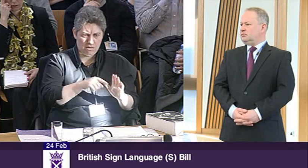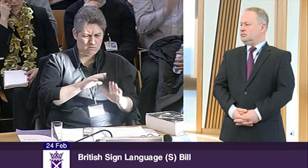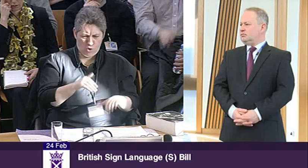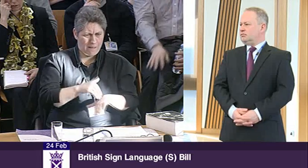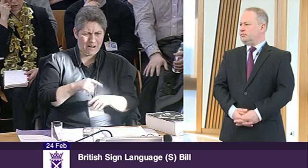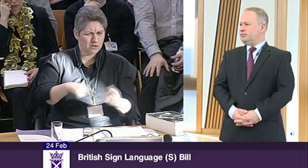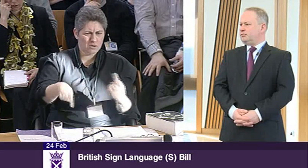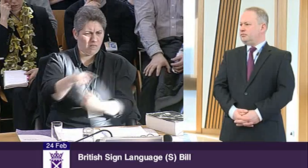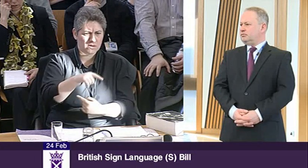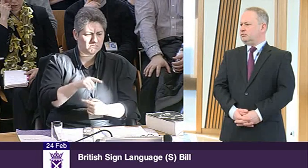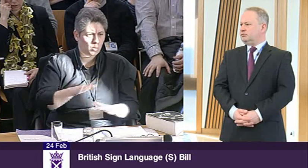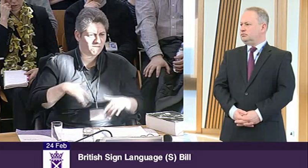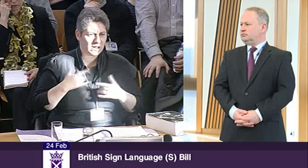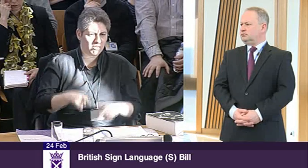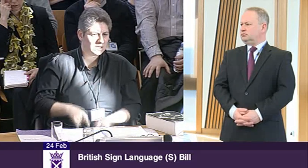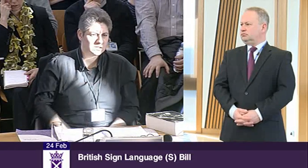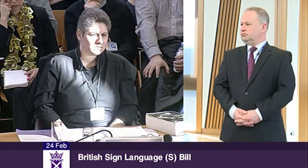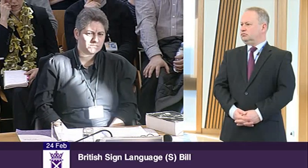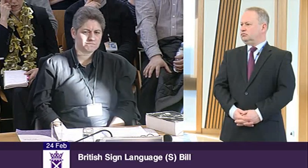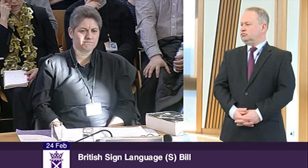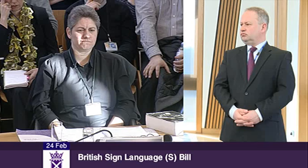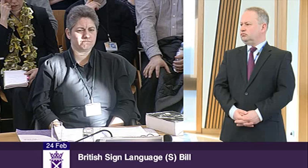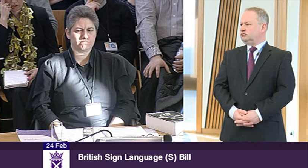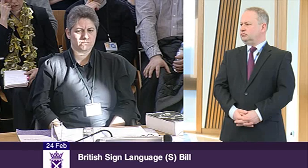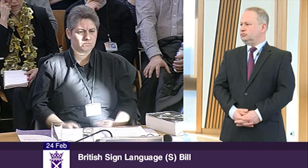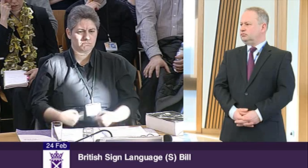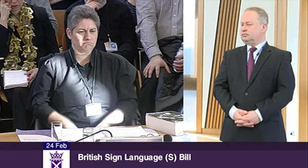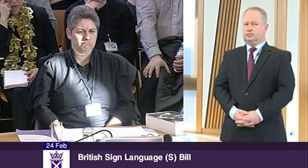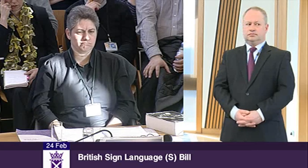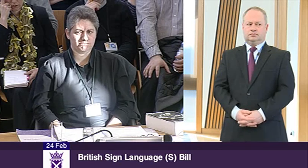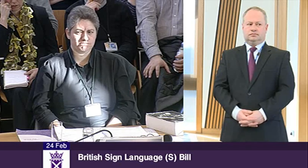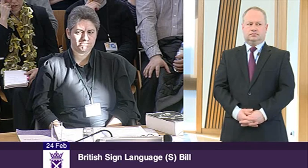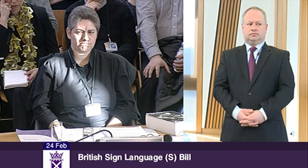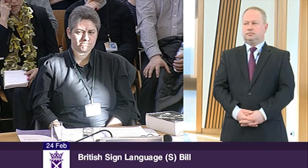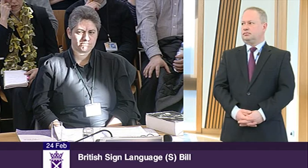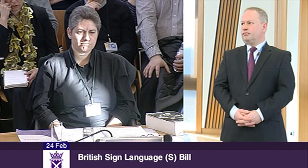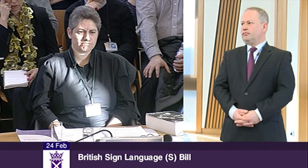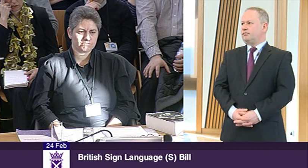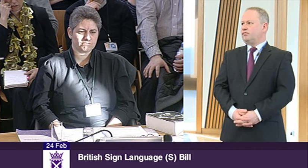to the spectrum of deafness and the services for it, but I strongly believe that a BSL